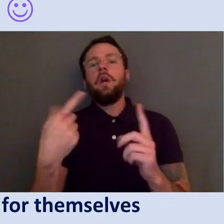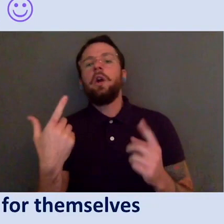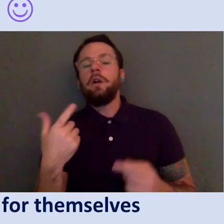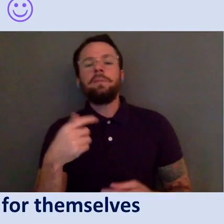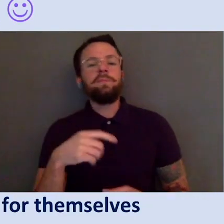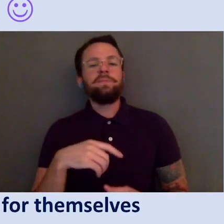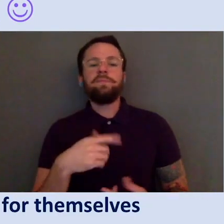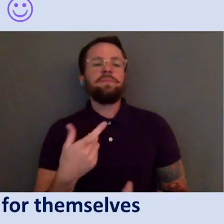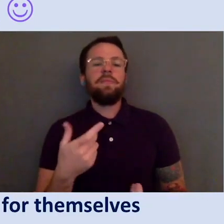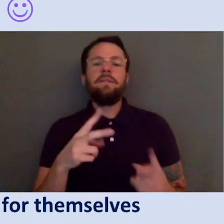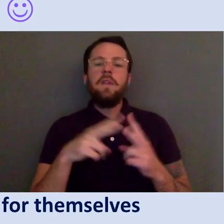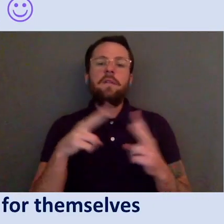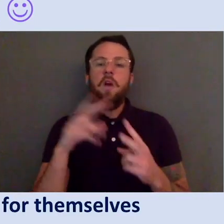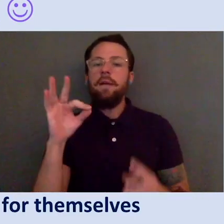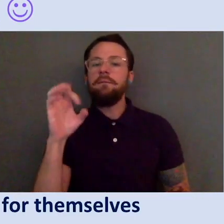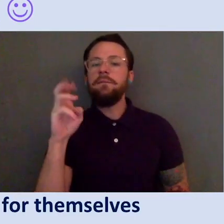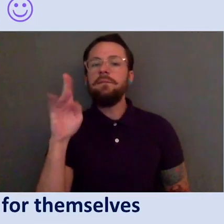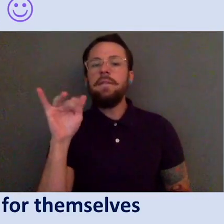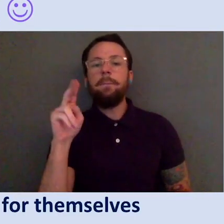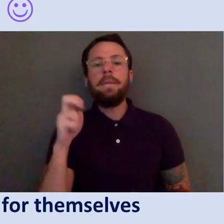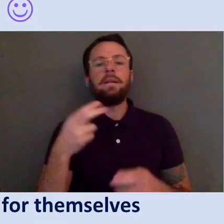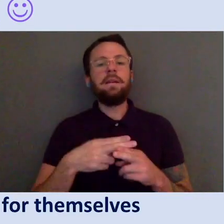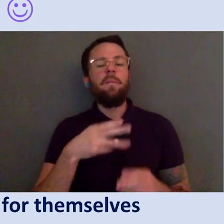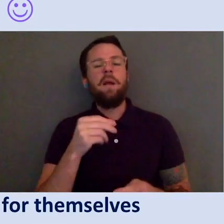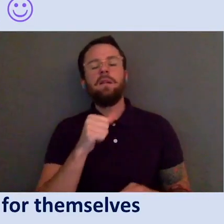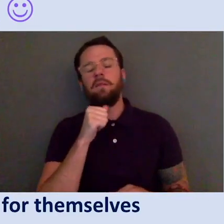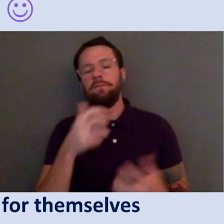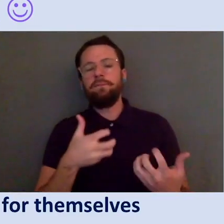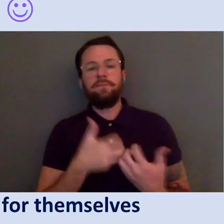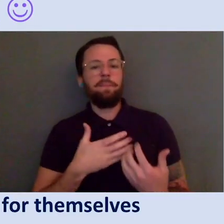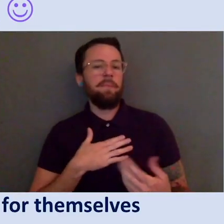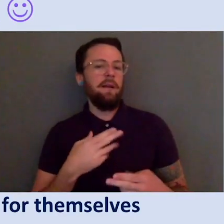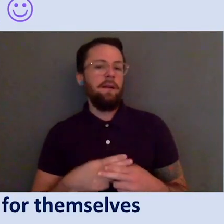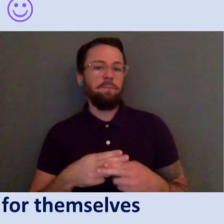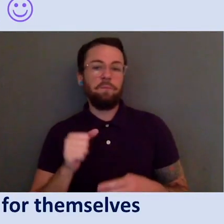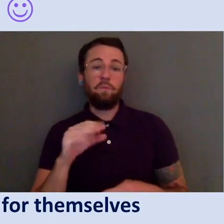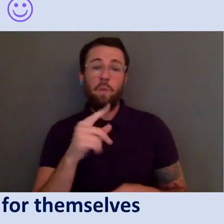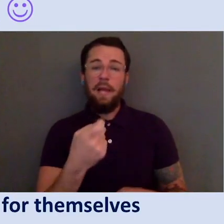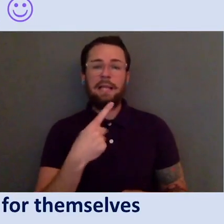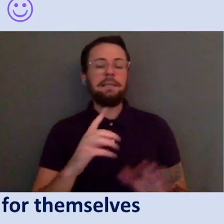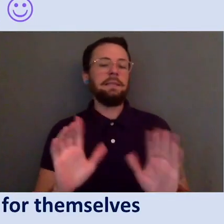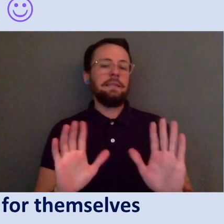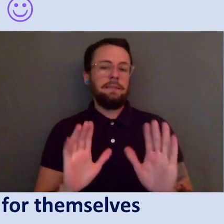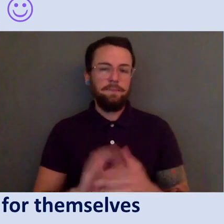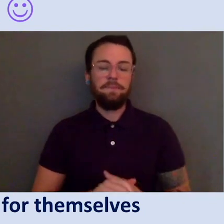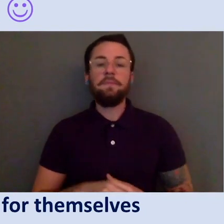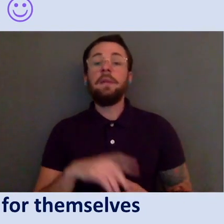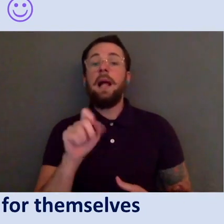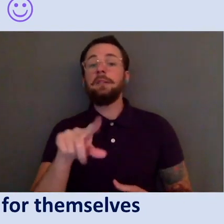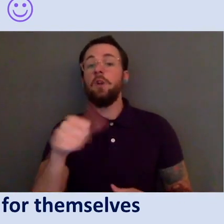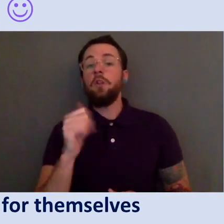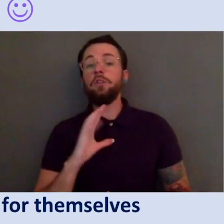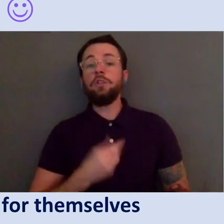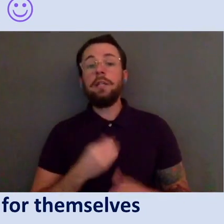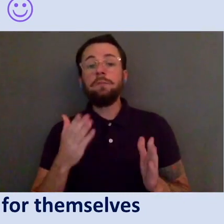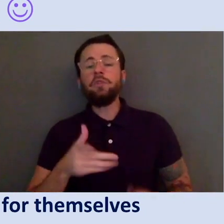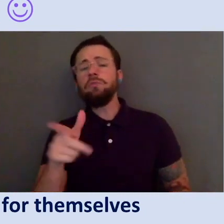But that can be a triggering question for trans people. It can be a name that does not fit their identity.